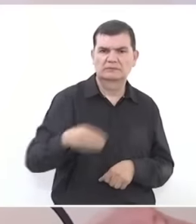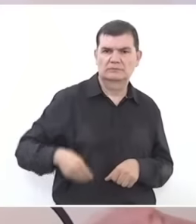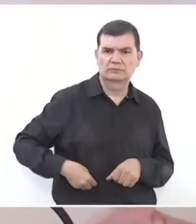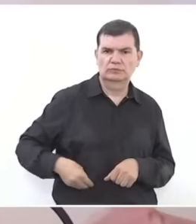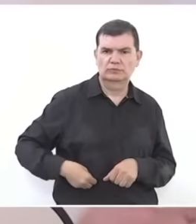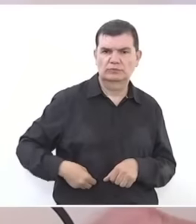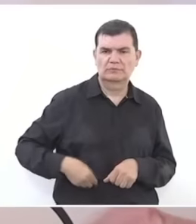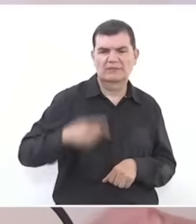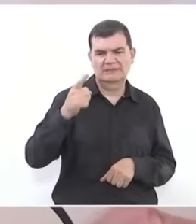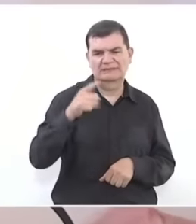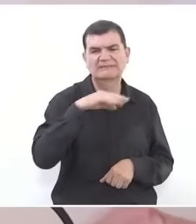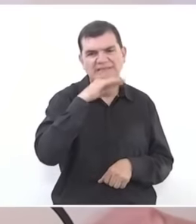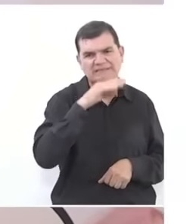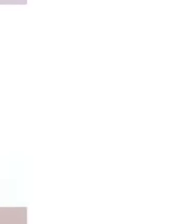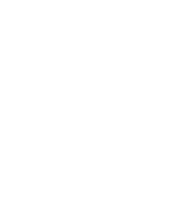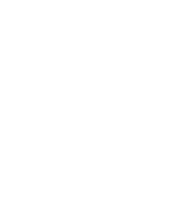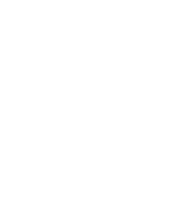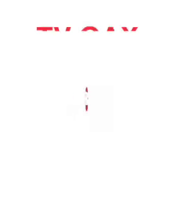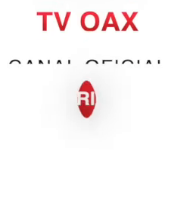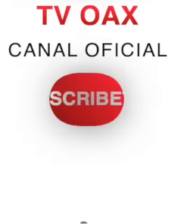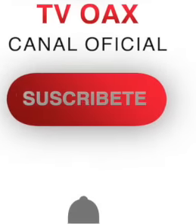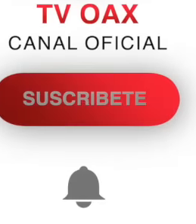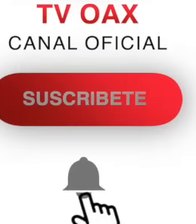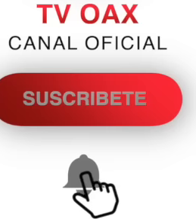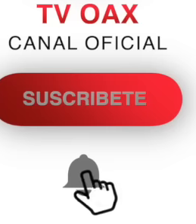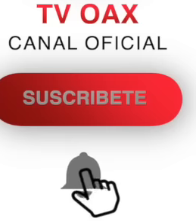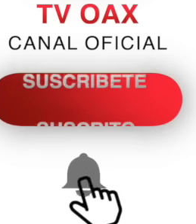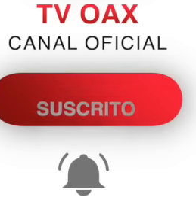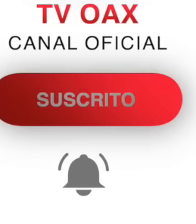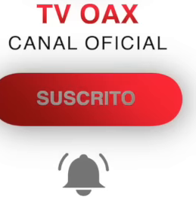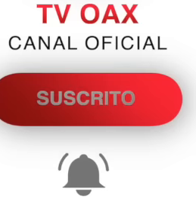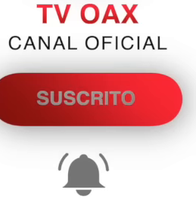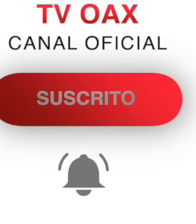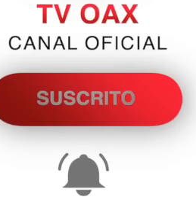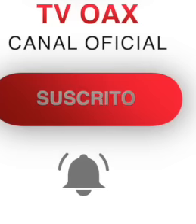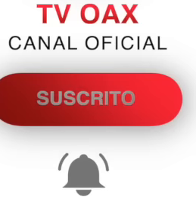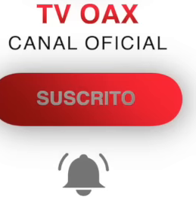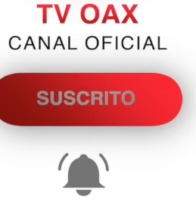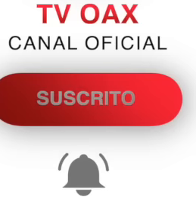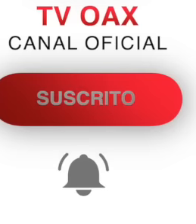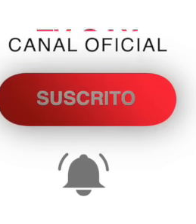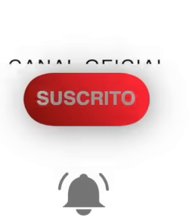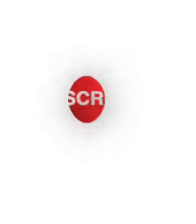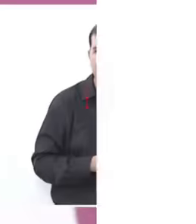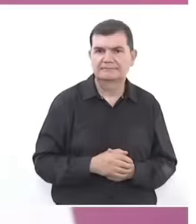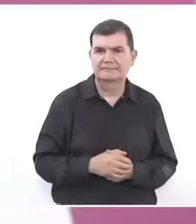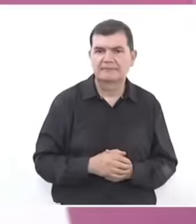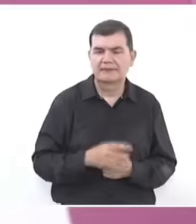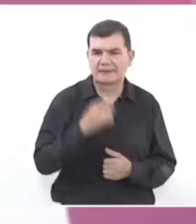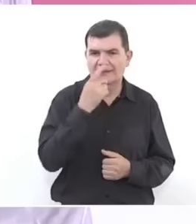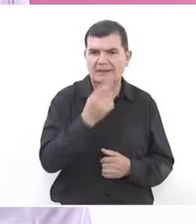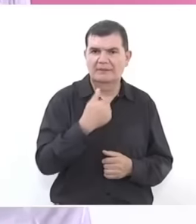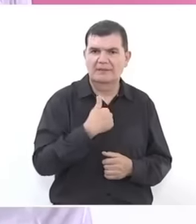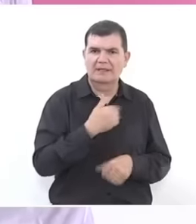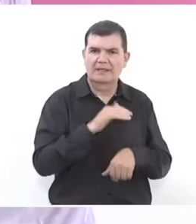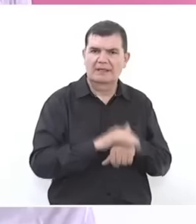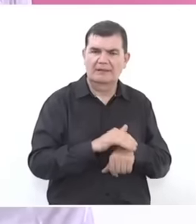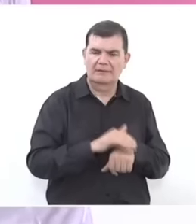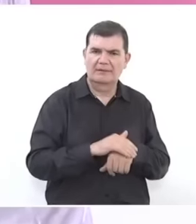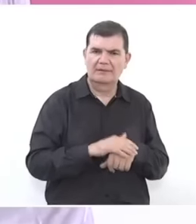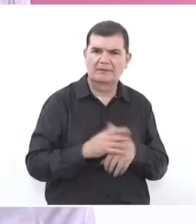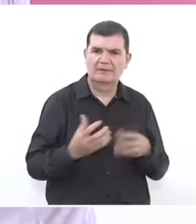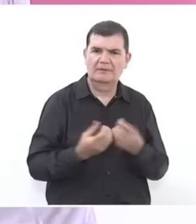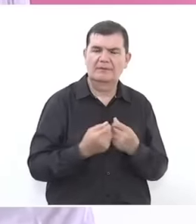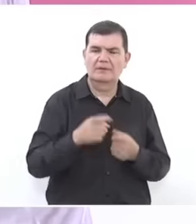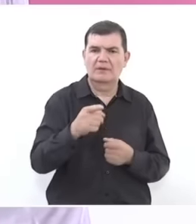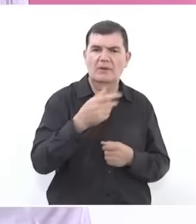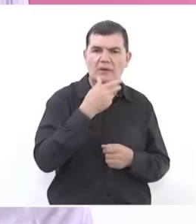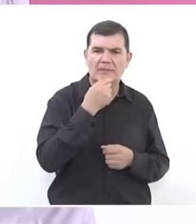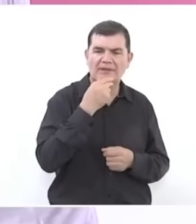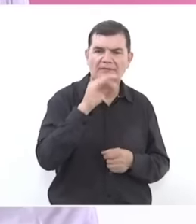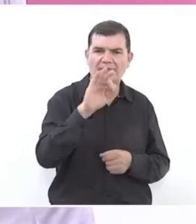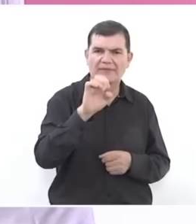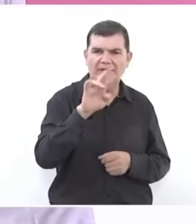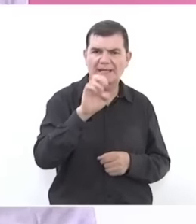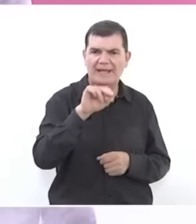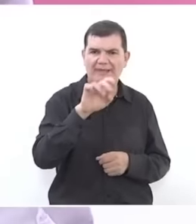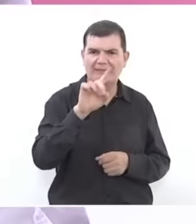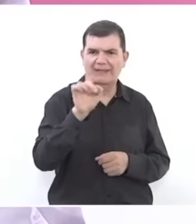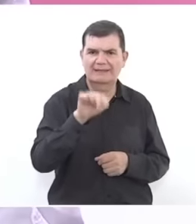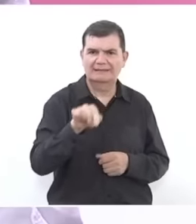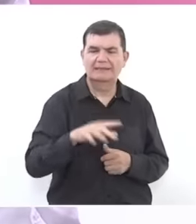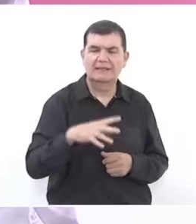great corruption that prevailed said a My countryman, Don Cherubín Fernándes, said Tabasco has